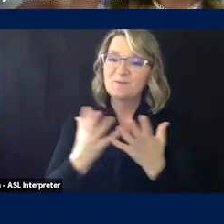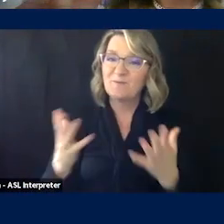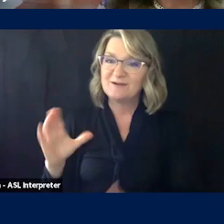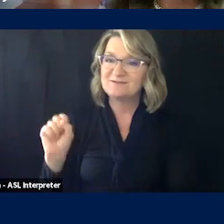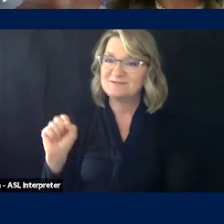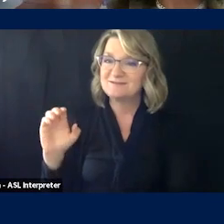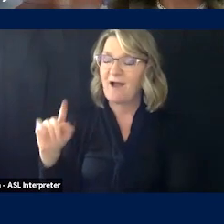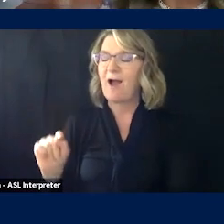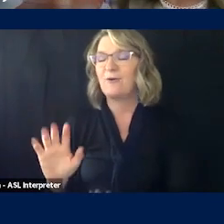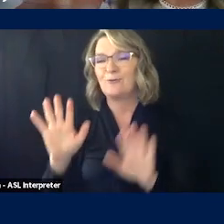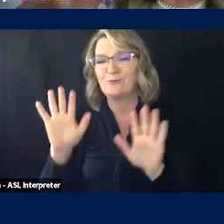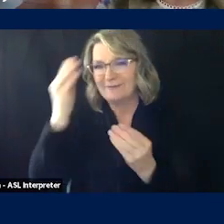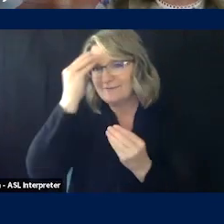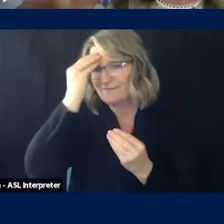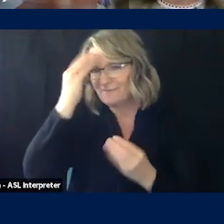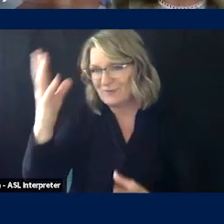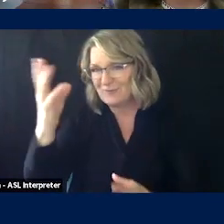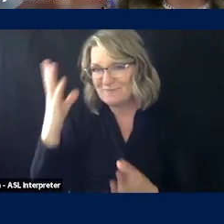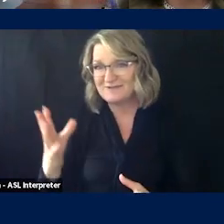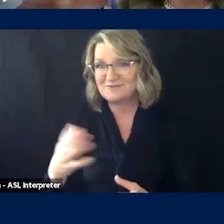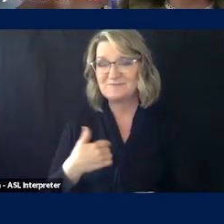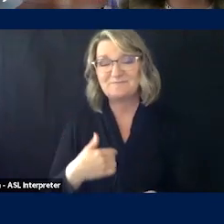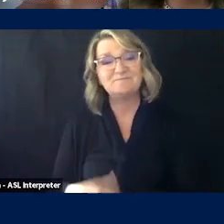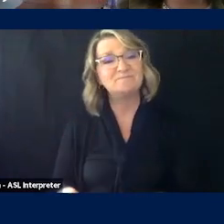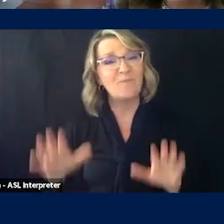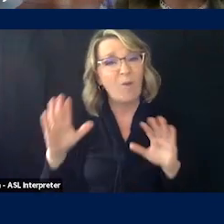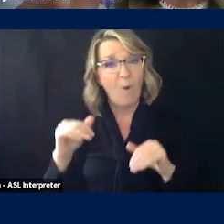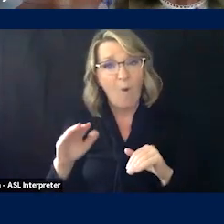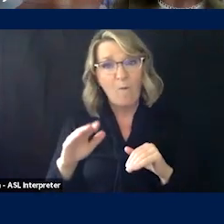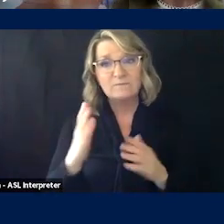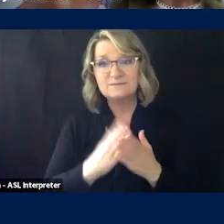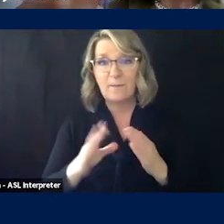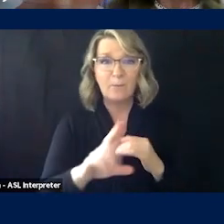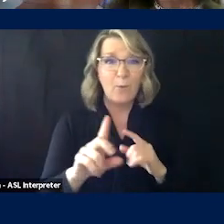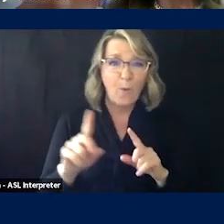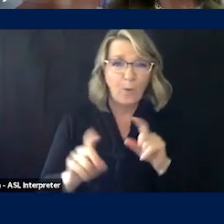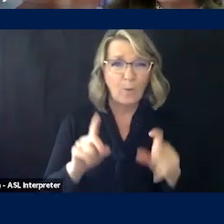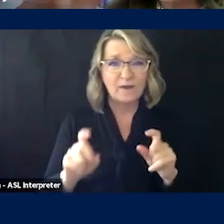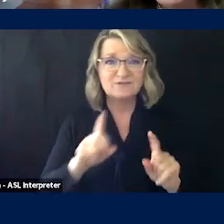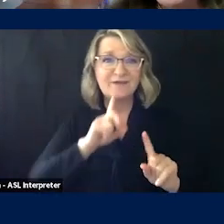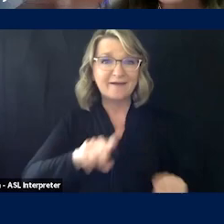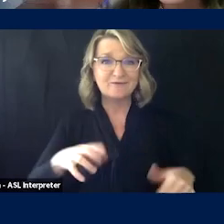Betty: Well thank you so much Scott that was a lot of great information and we hope that some of your